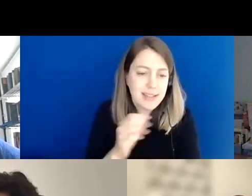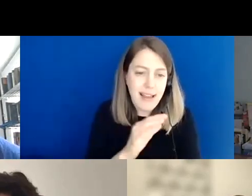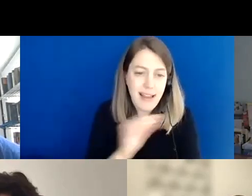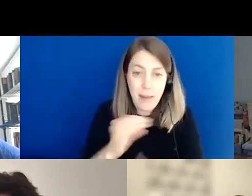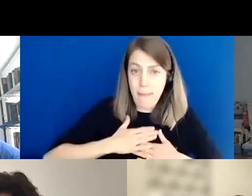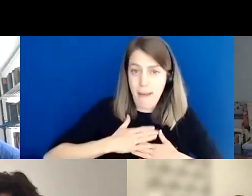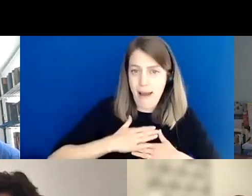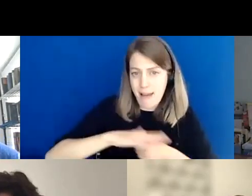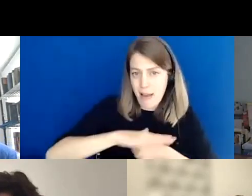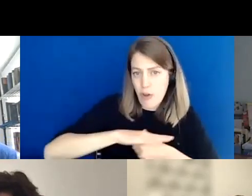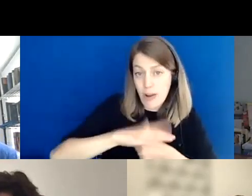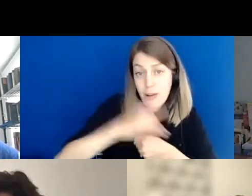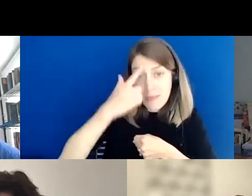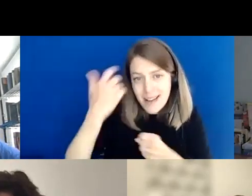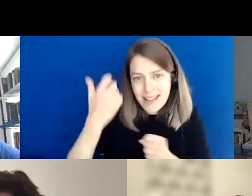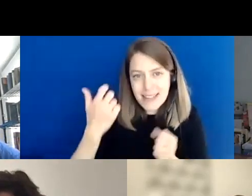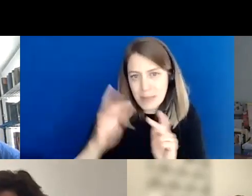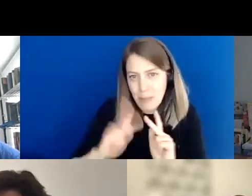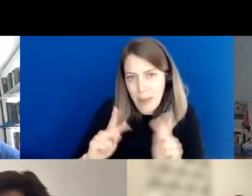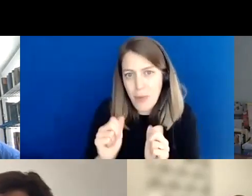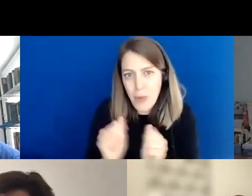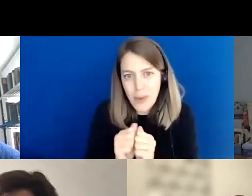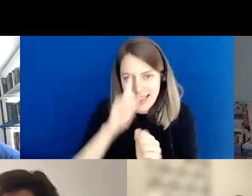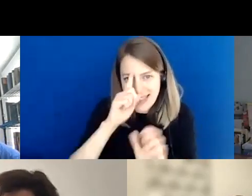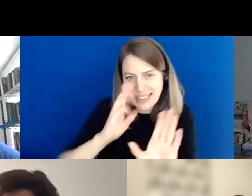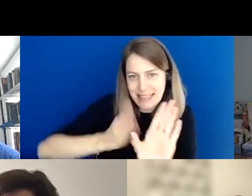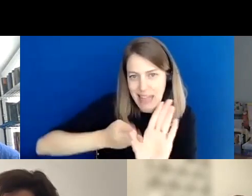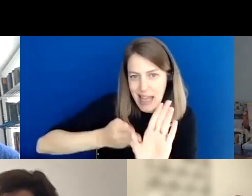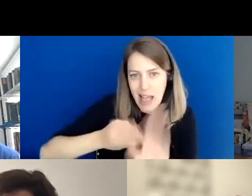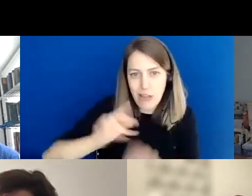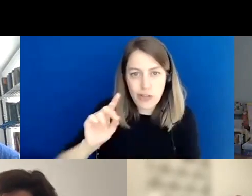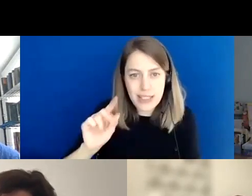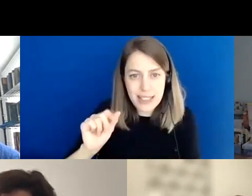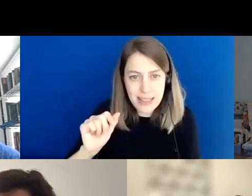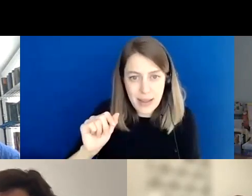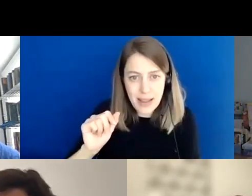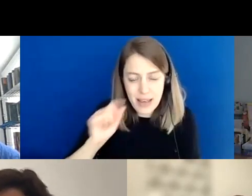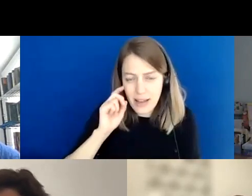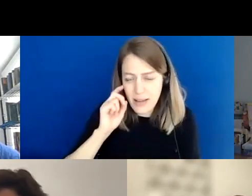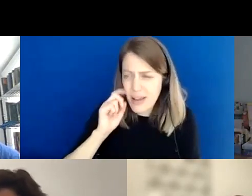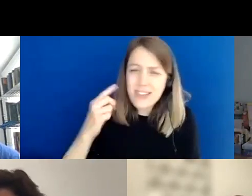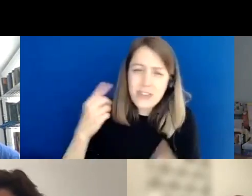because it's people primarily with psychiatric disabilities. It is all about devoicing people.